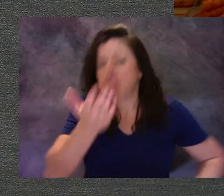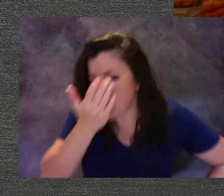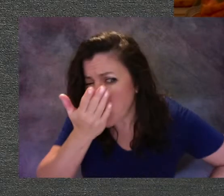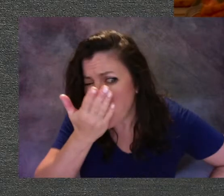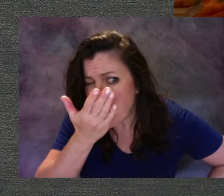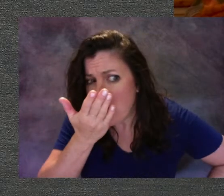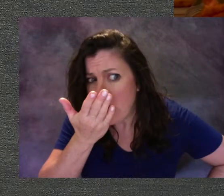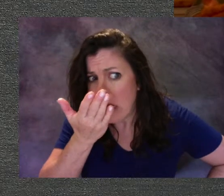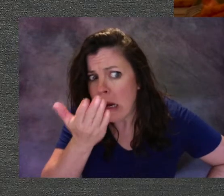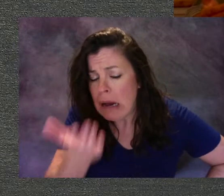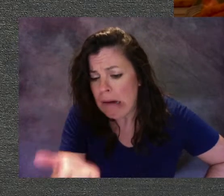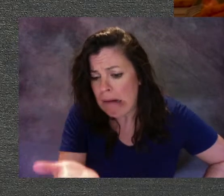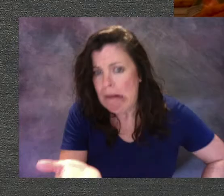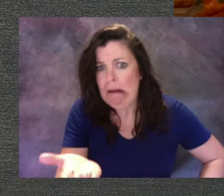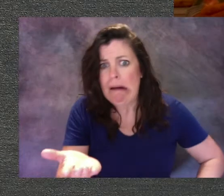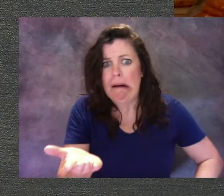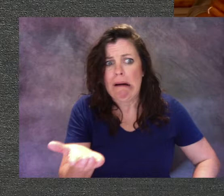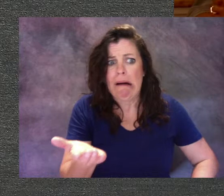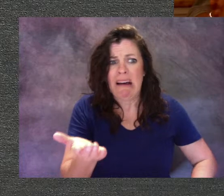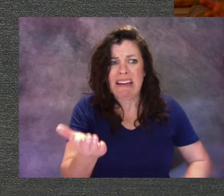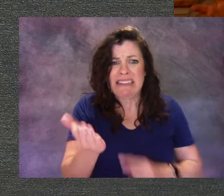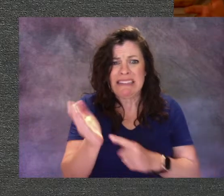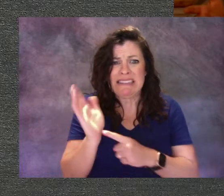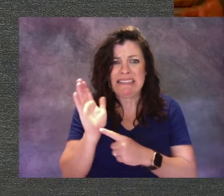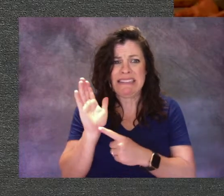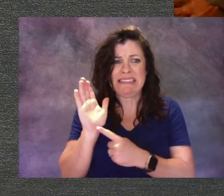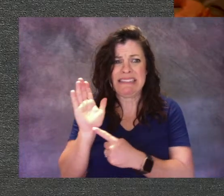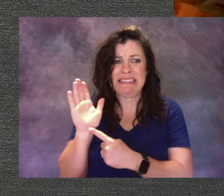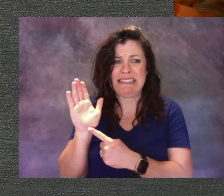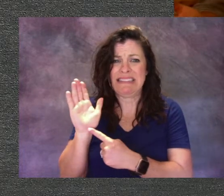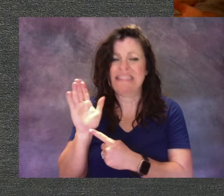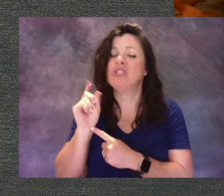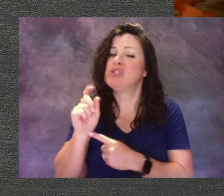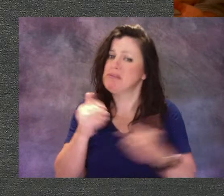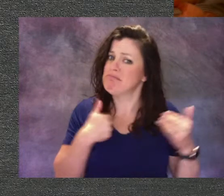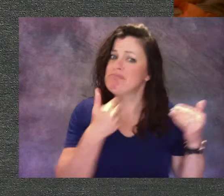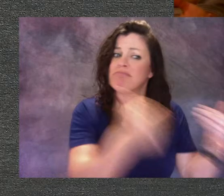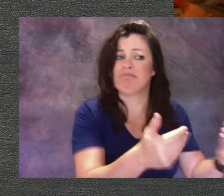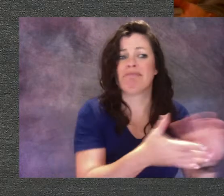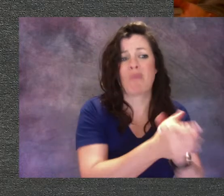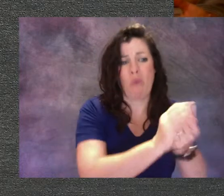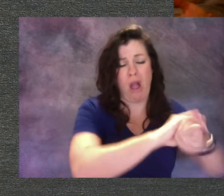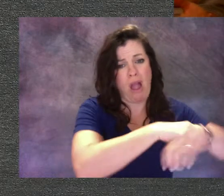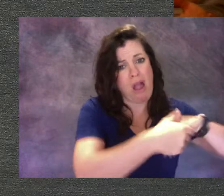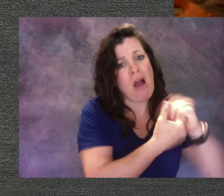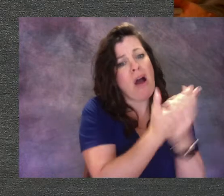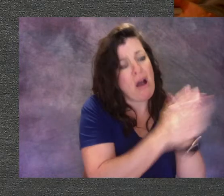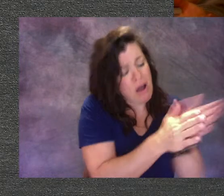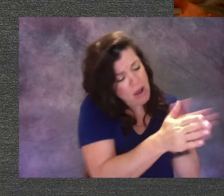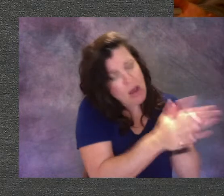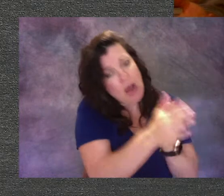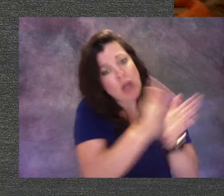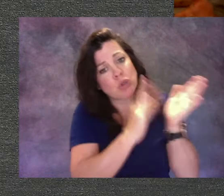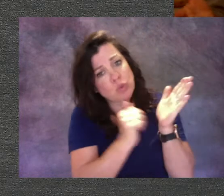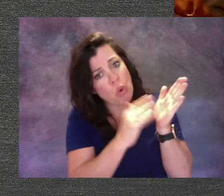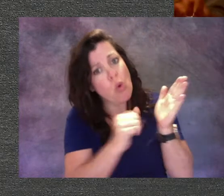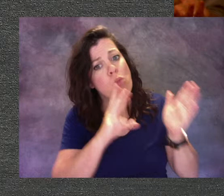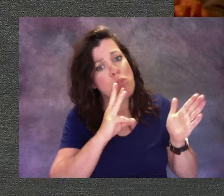and you do cough in your hand, you should go and wash your hands with some soapy water, and dry them off.